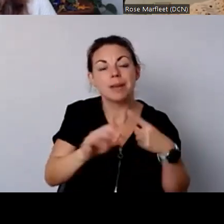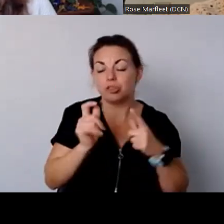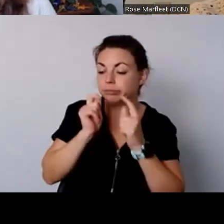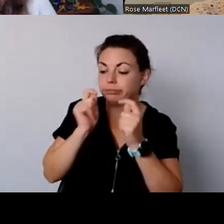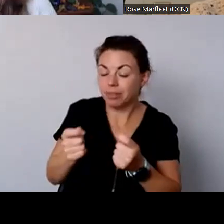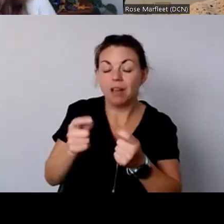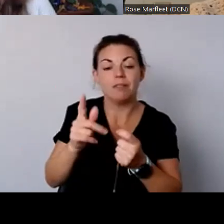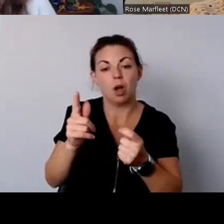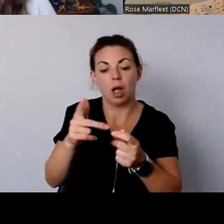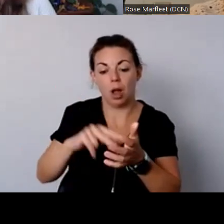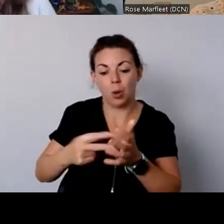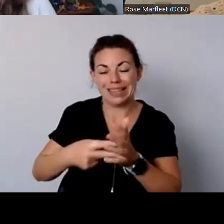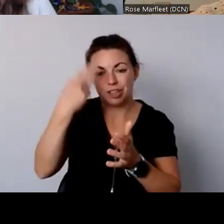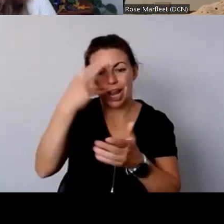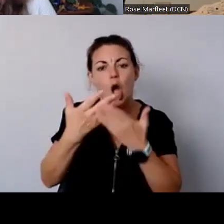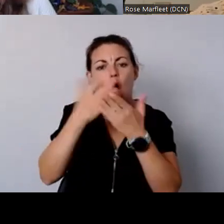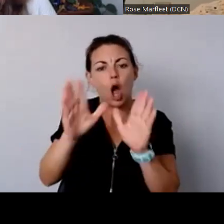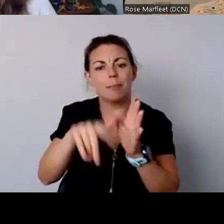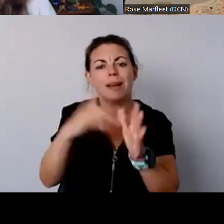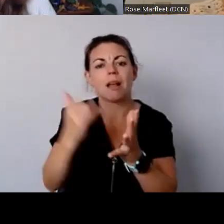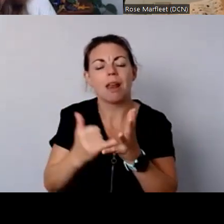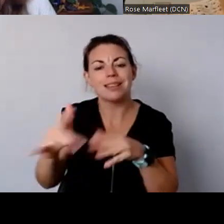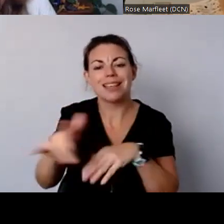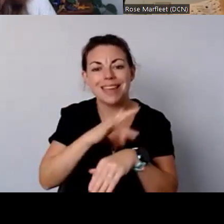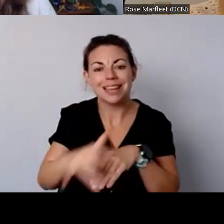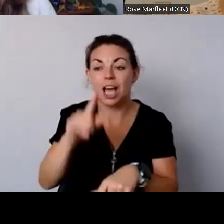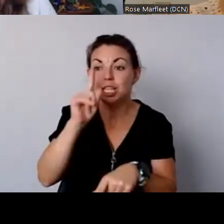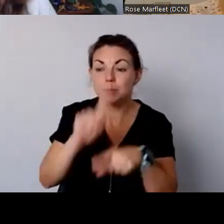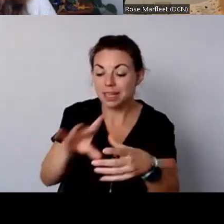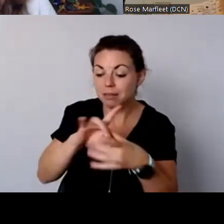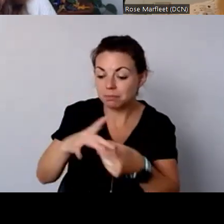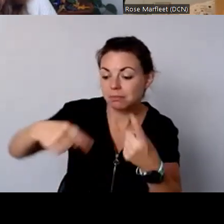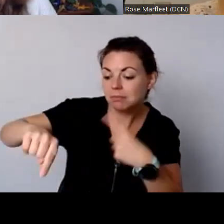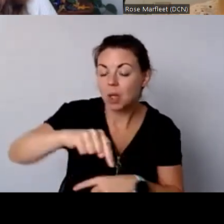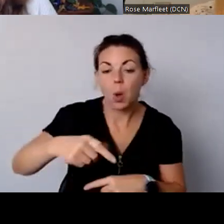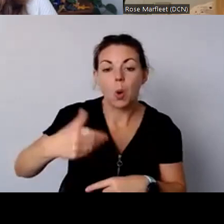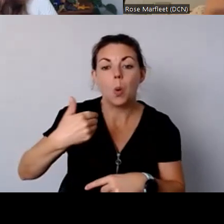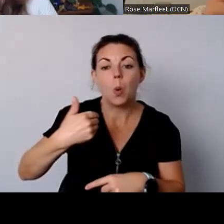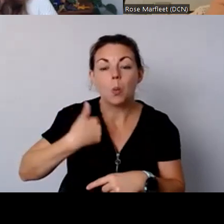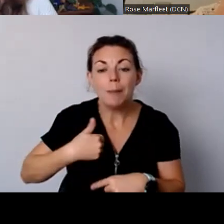who work specifically with women who've experienced domestic abuse or racism or sexual abuse.